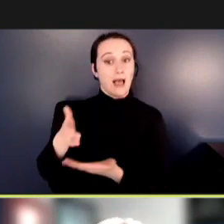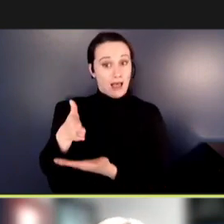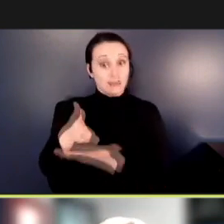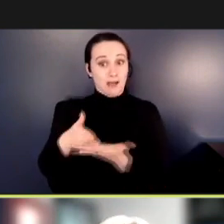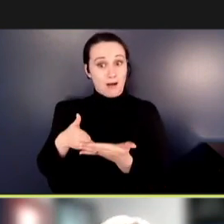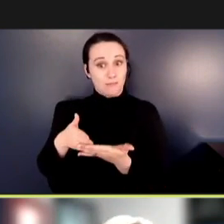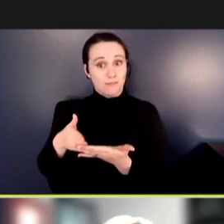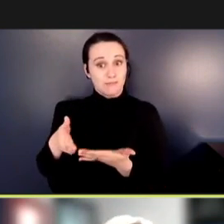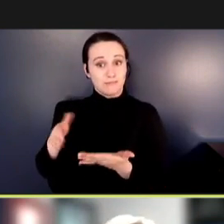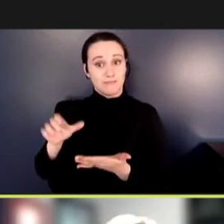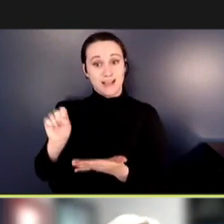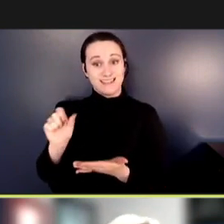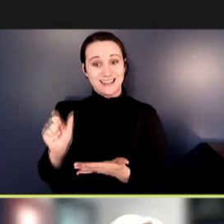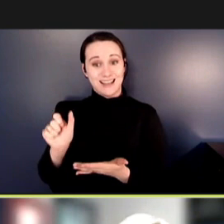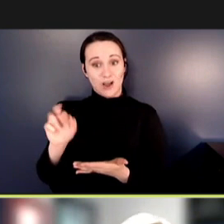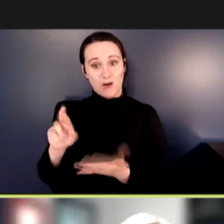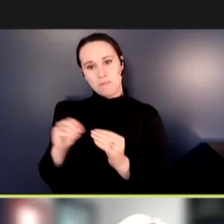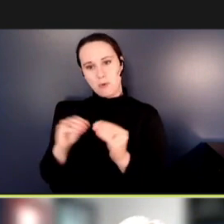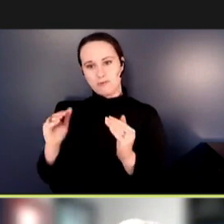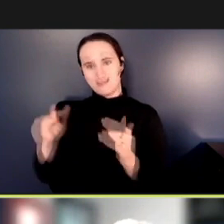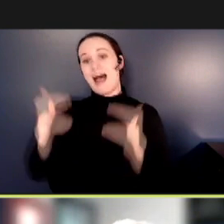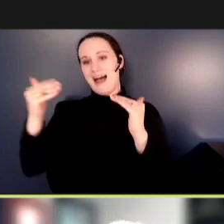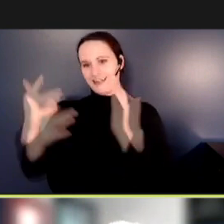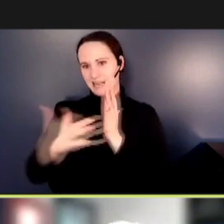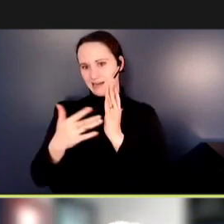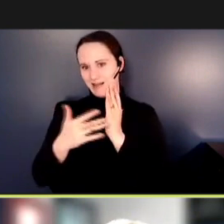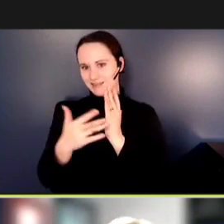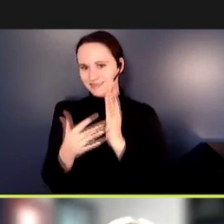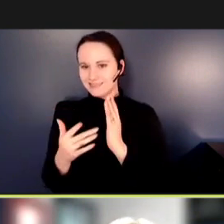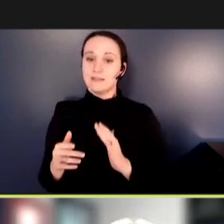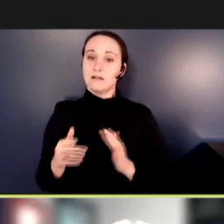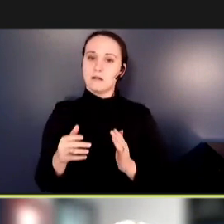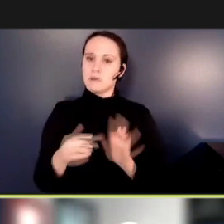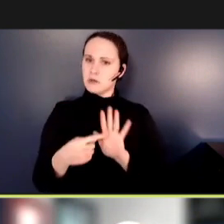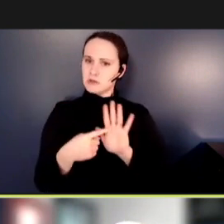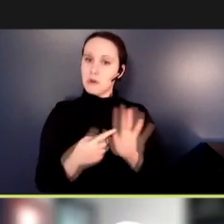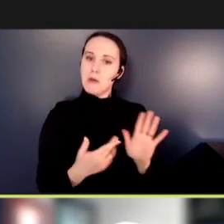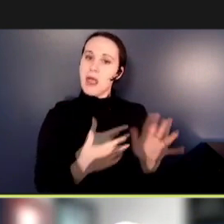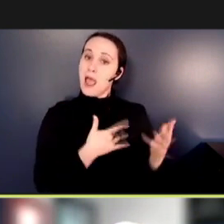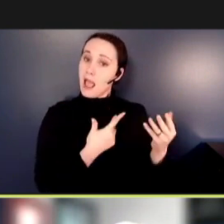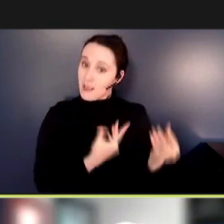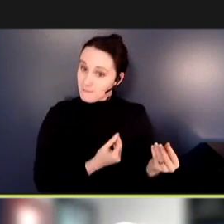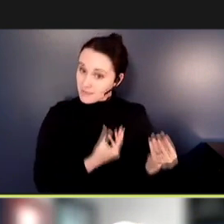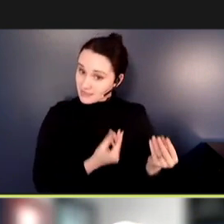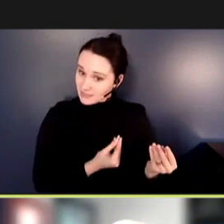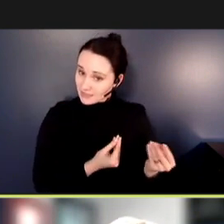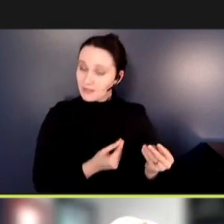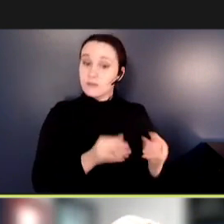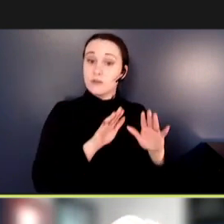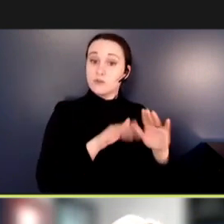the more higher technical ones have shown some empathy. So the children enjoy. I have not used